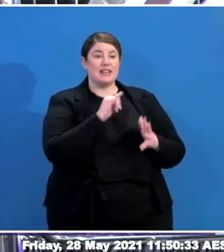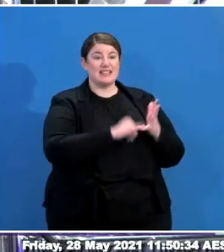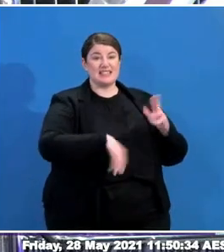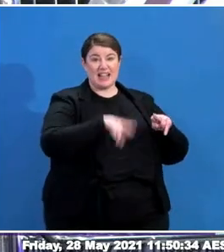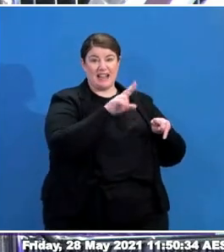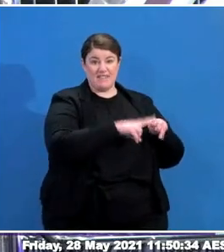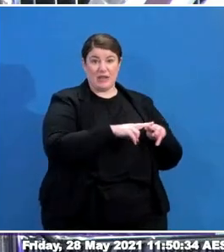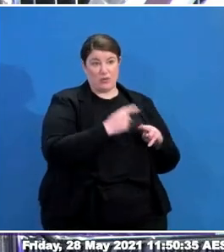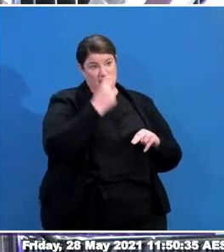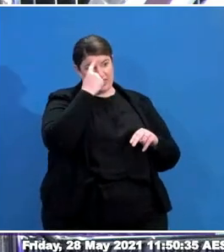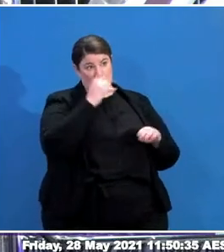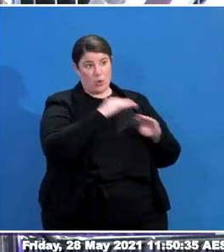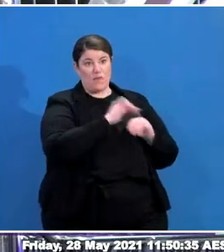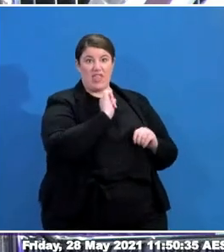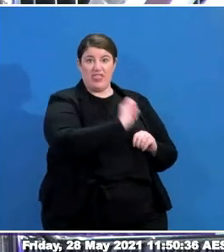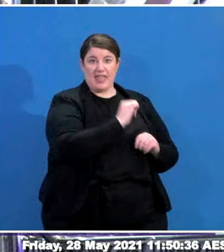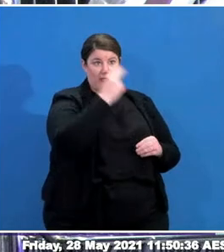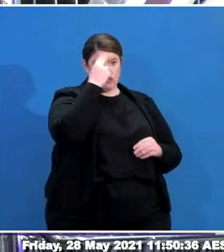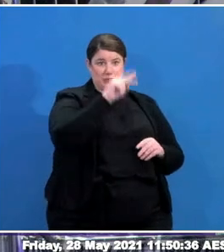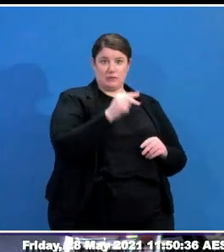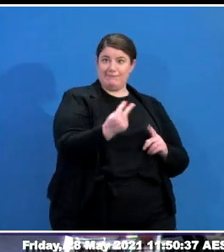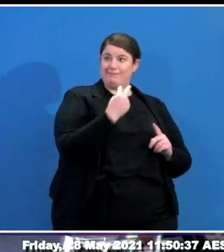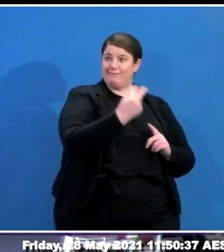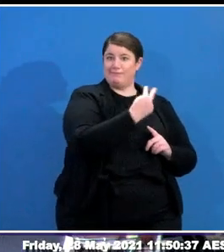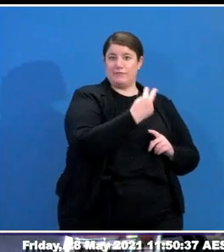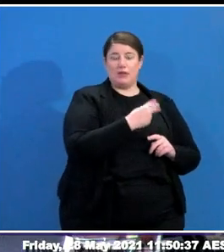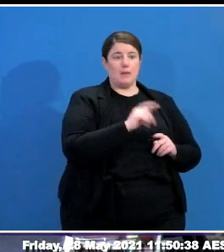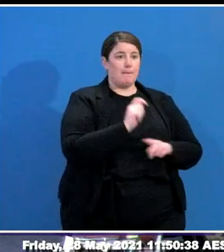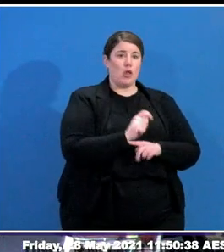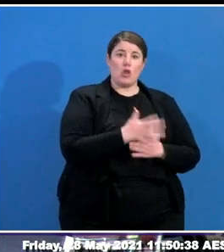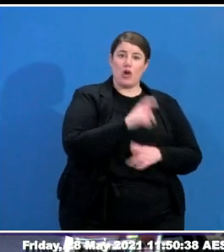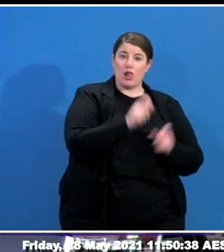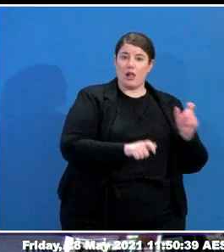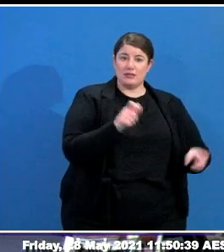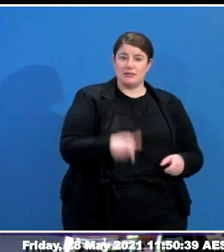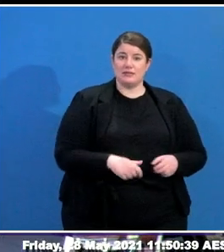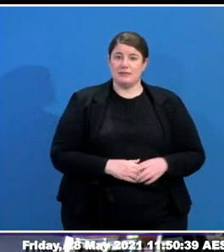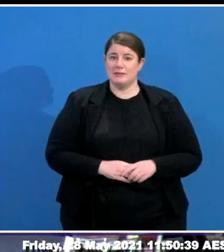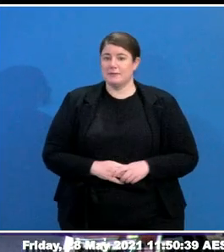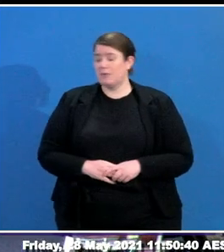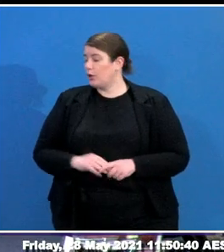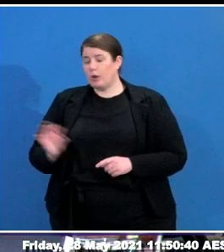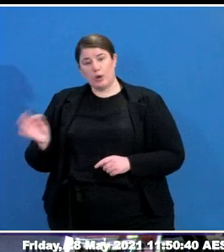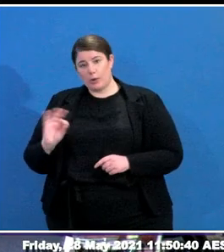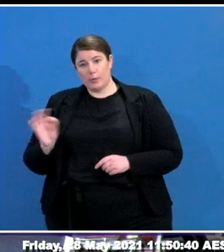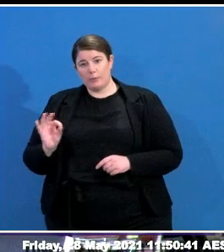interests above the interests of the clients at the house some? I don't believe so. But I think that we could have done much better.